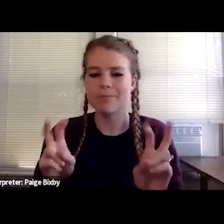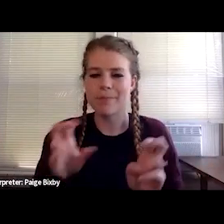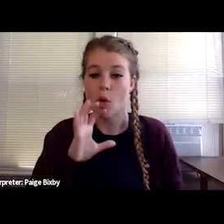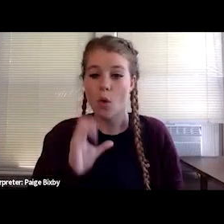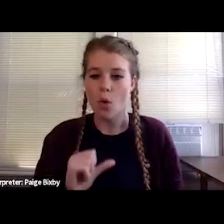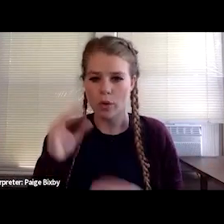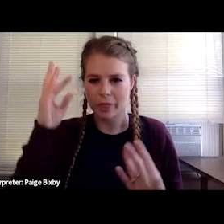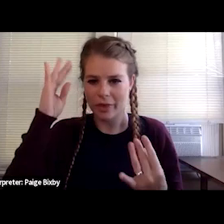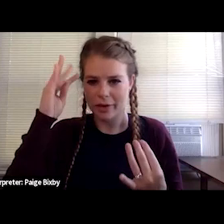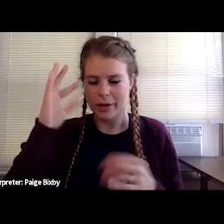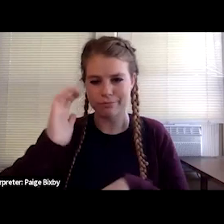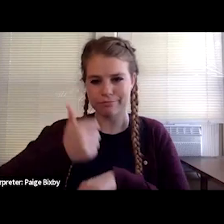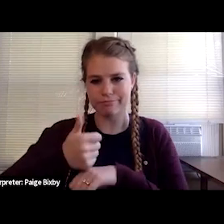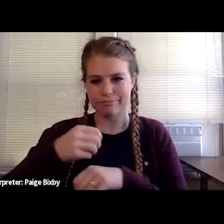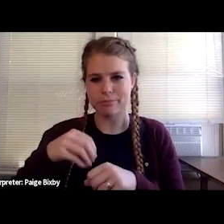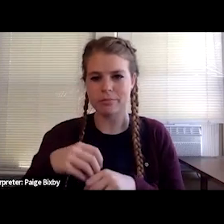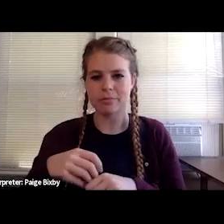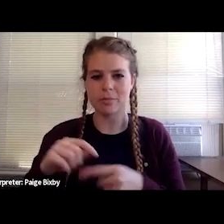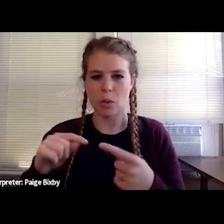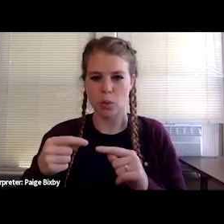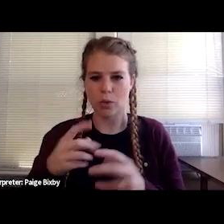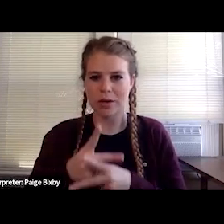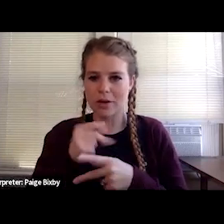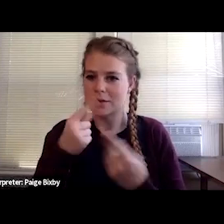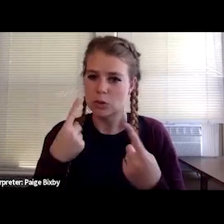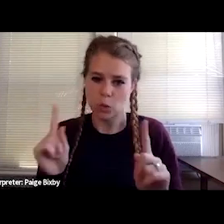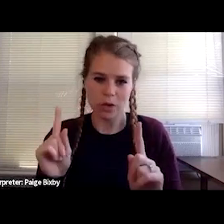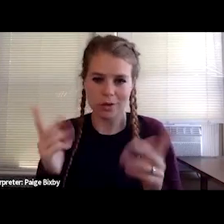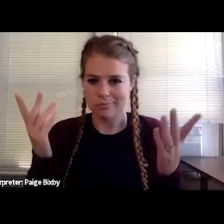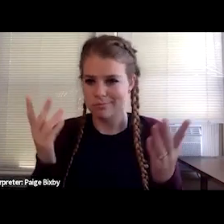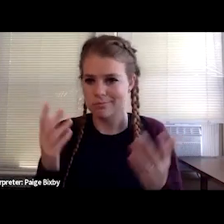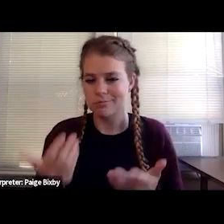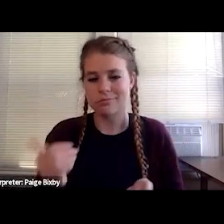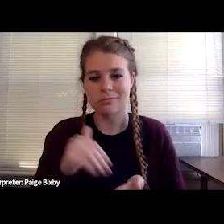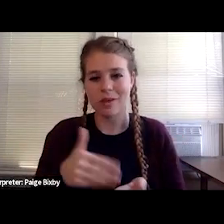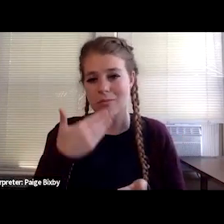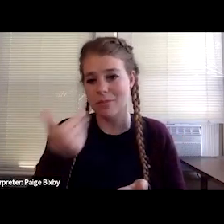that just don't work. And yeah, I mean, the best thing to do for these wounds is,